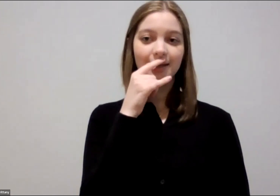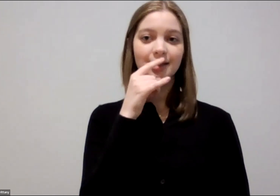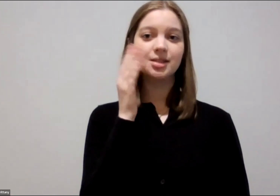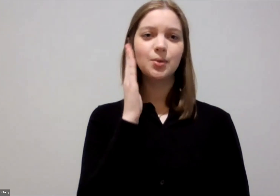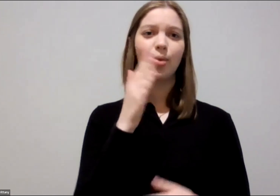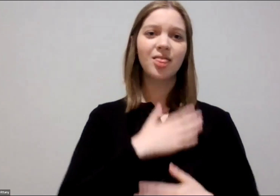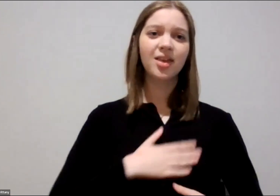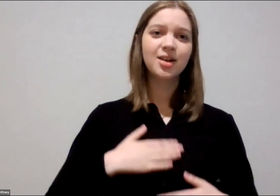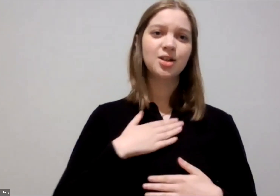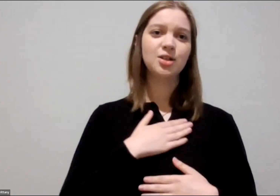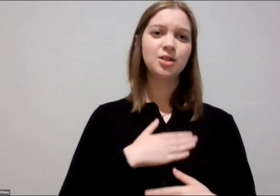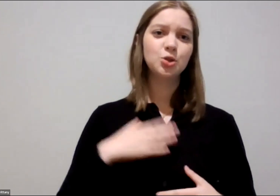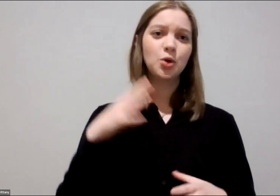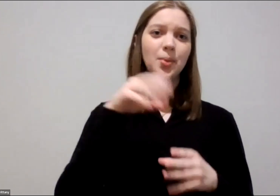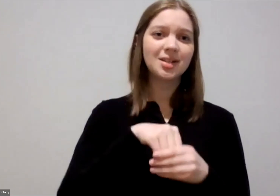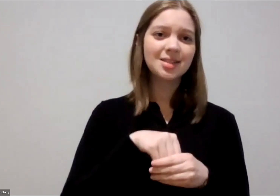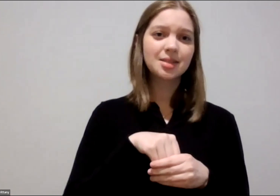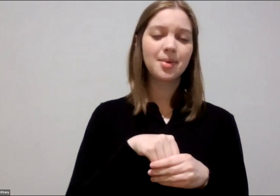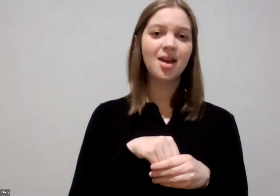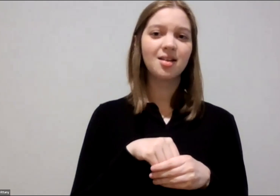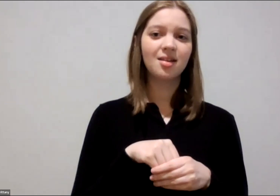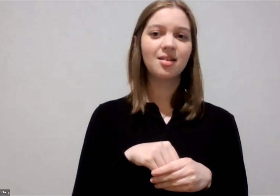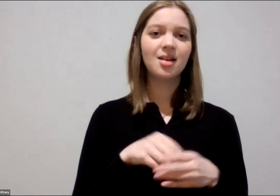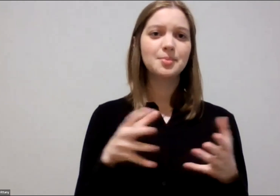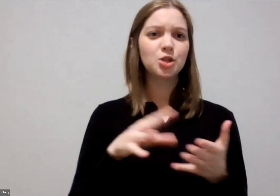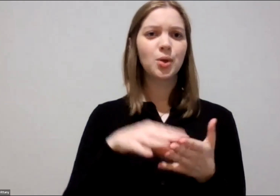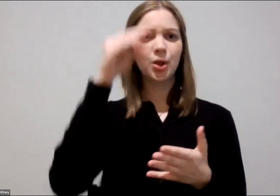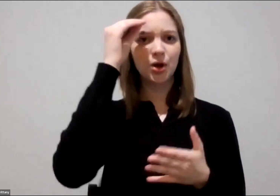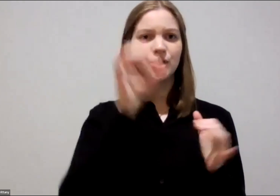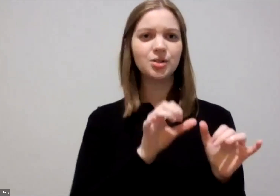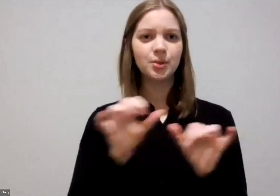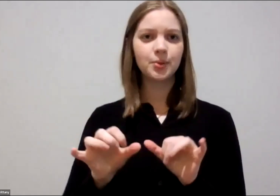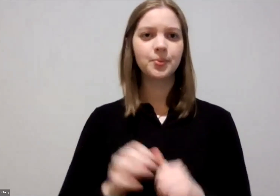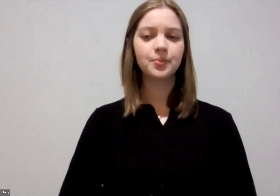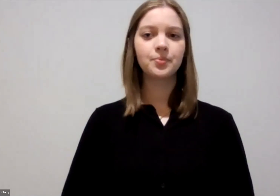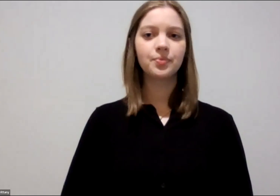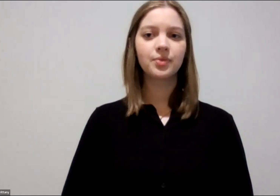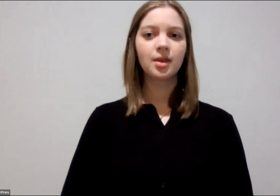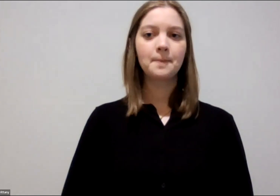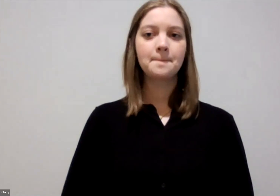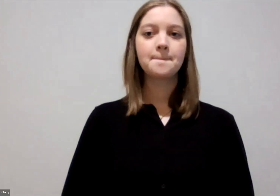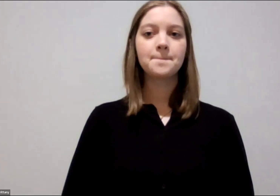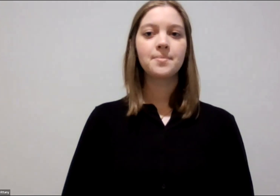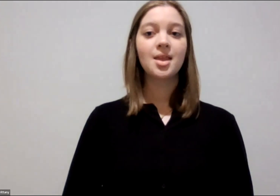to enjoyed, you know, enjoy participating in is just as much as they will learn from as much as they'll learn from.